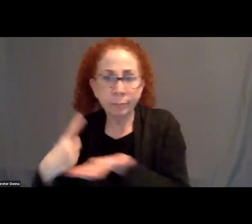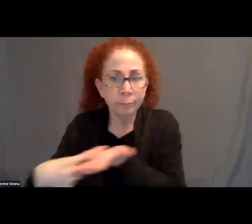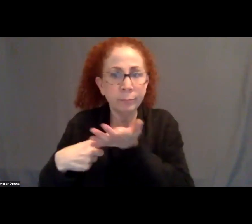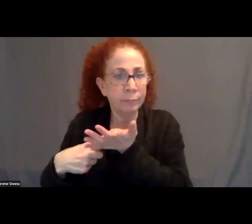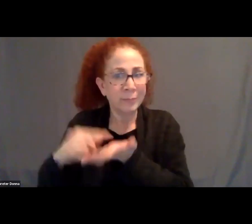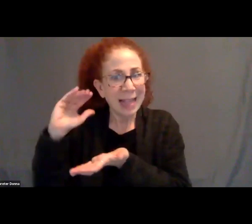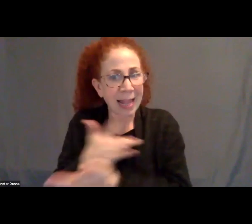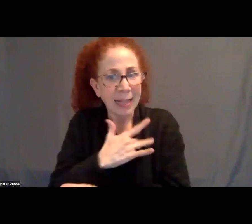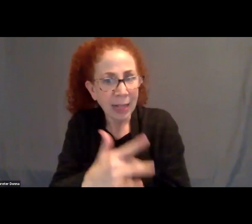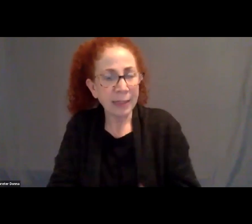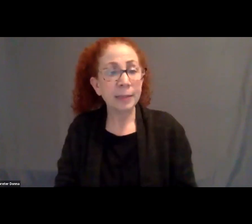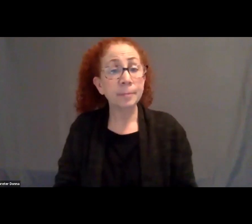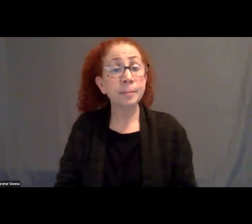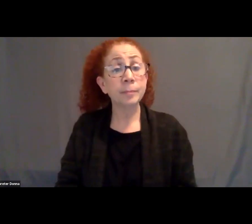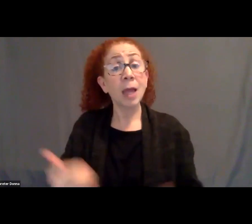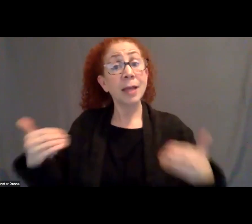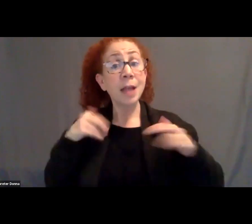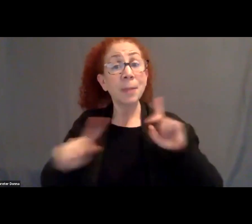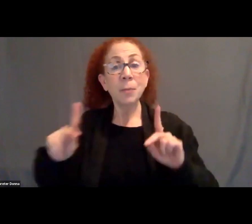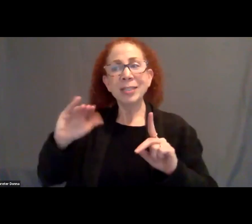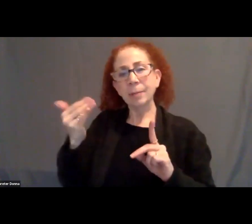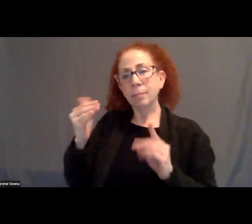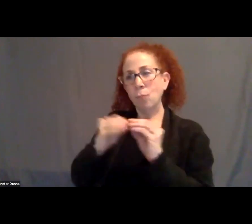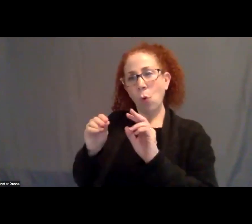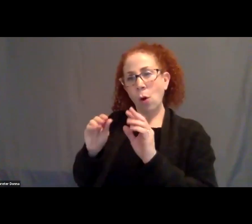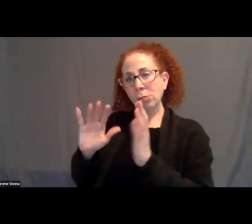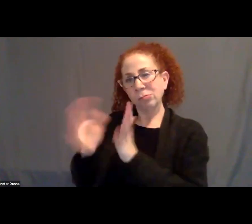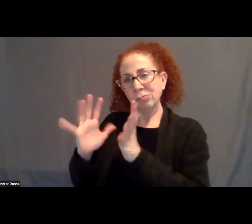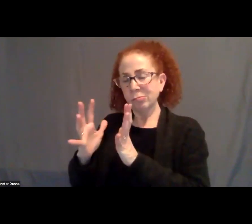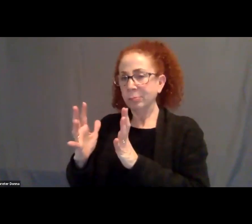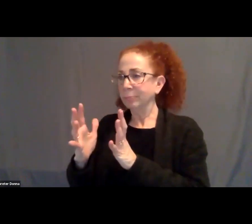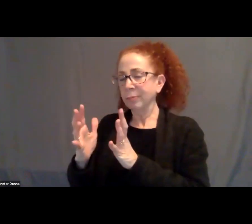Young people were also considered to be more adaptable to the new environments.